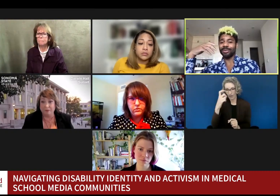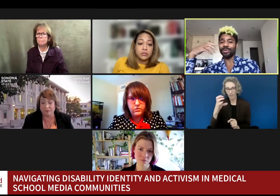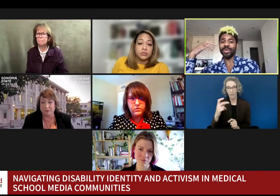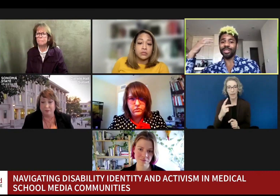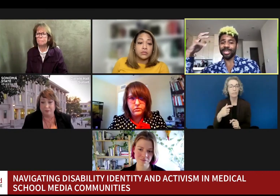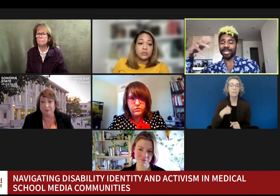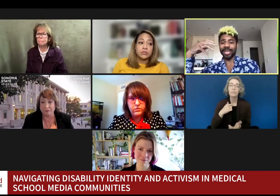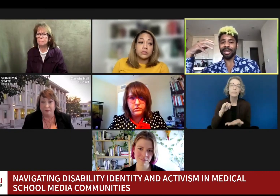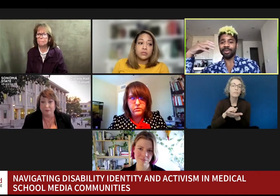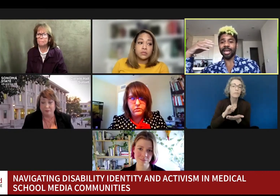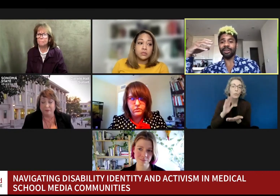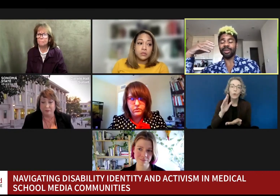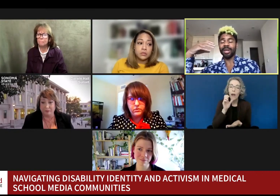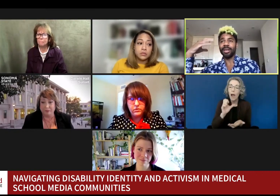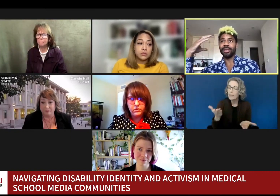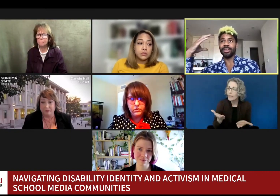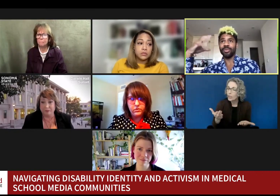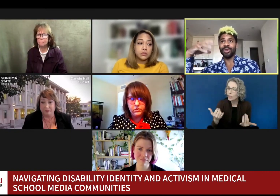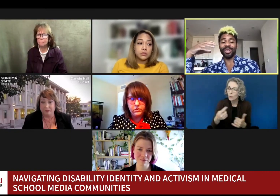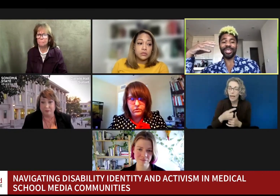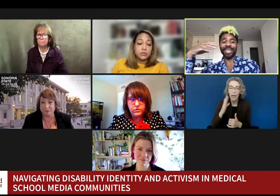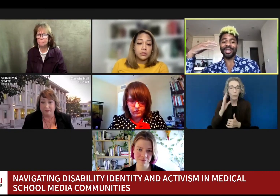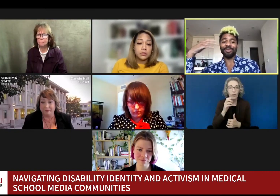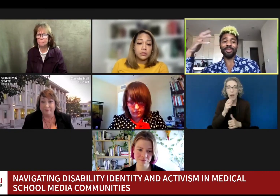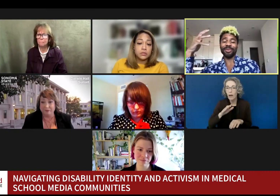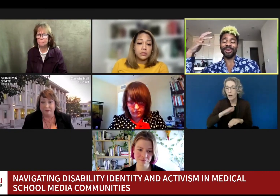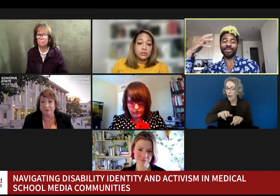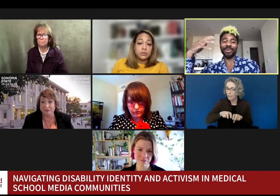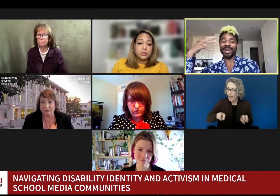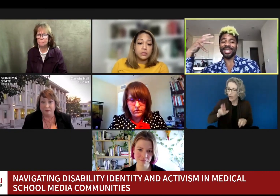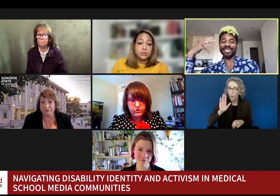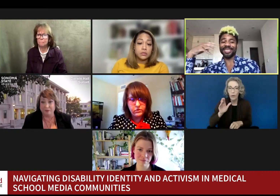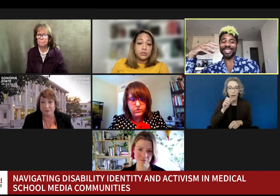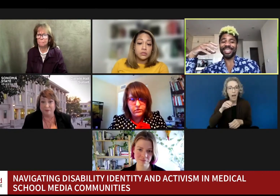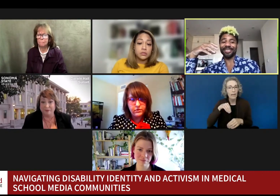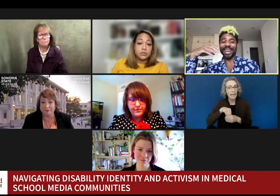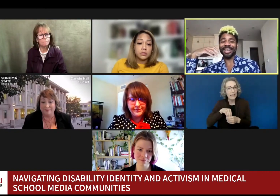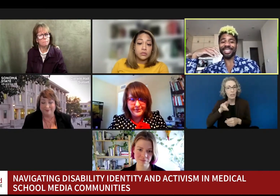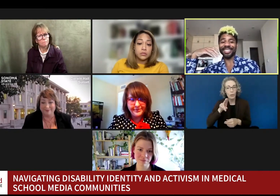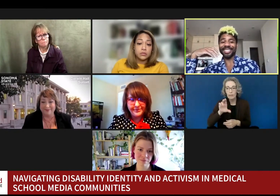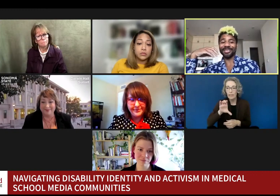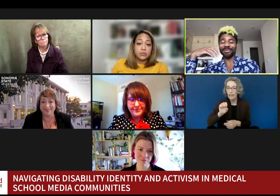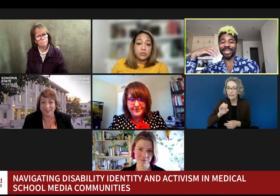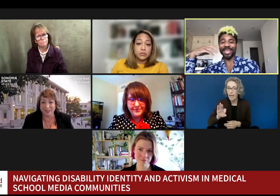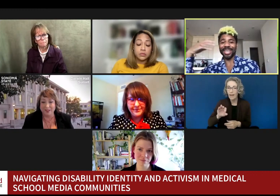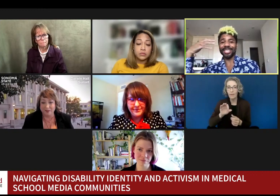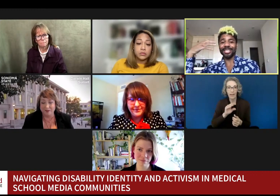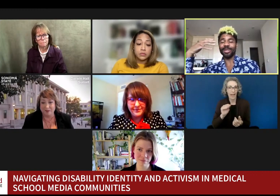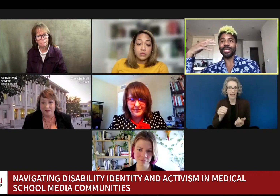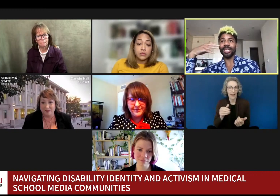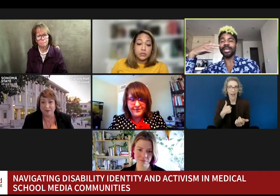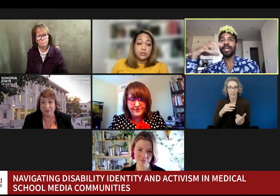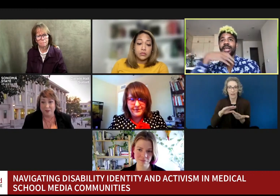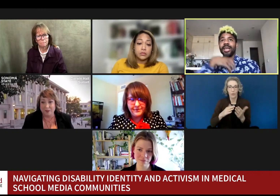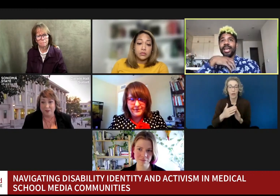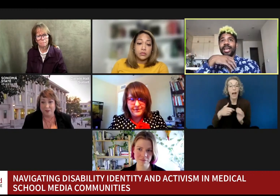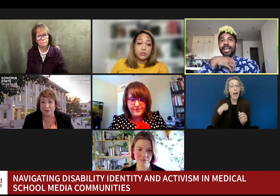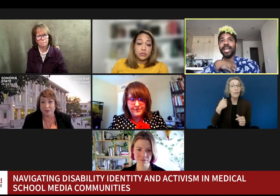I wouldn't be at UCSF without the community. I remember when Britt and I started interacting on social media and